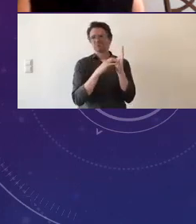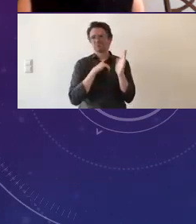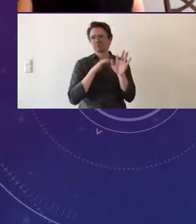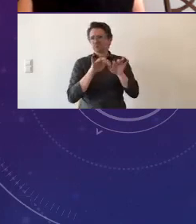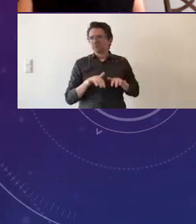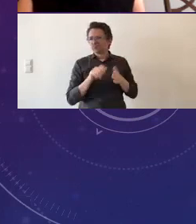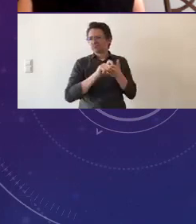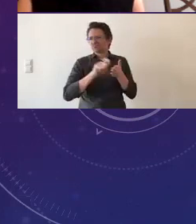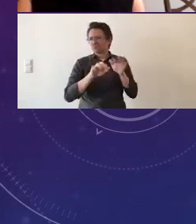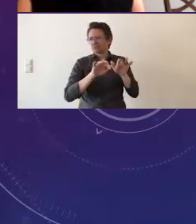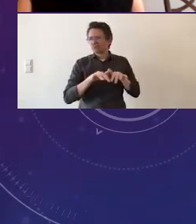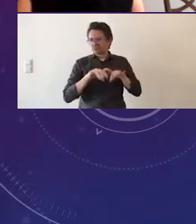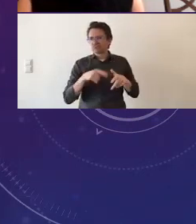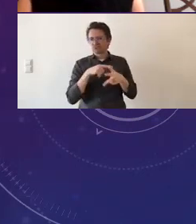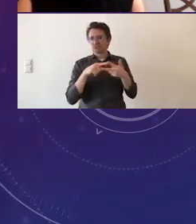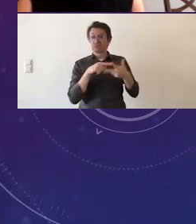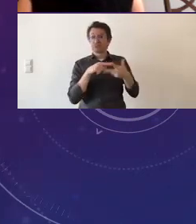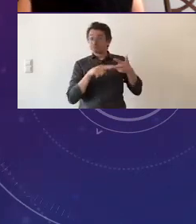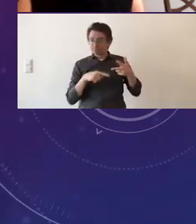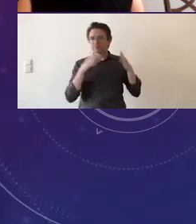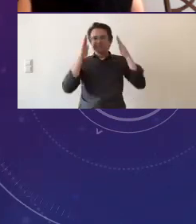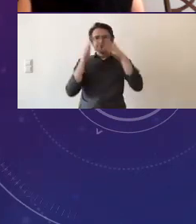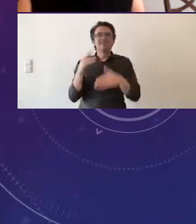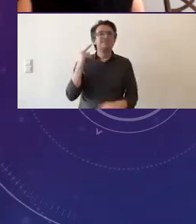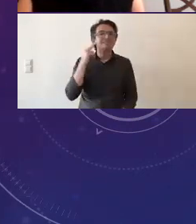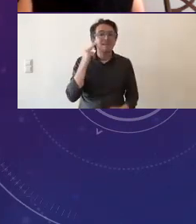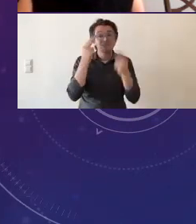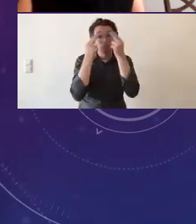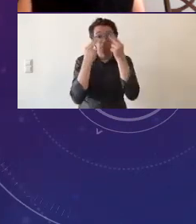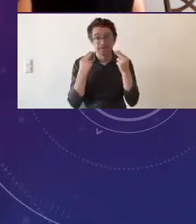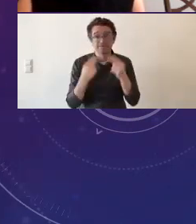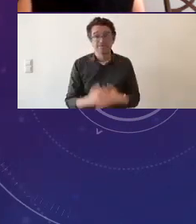first article is about creating accessible social media for those who